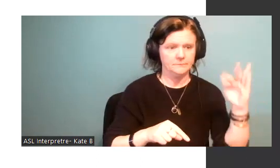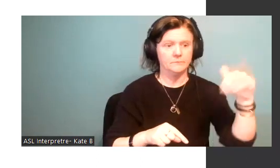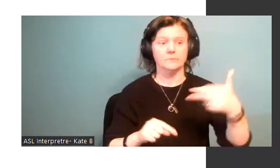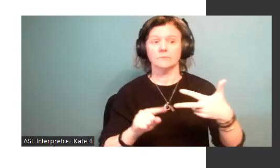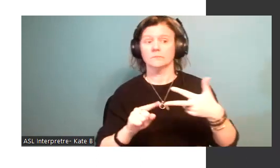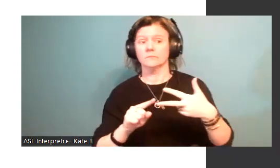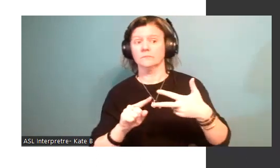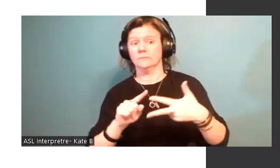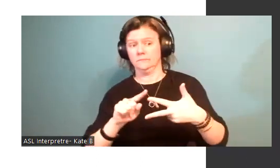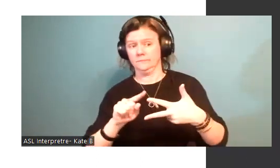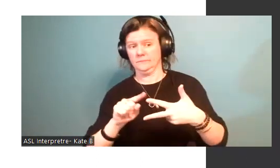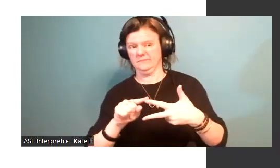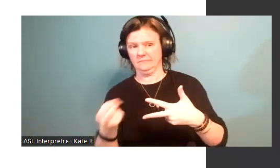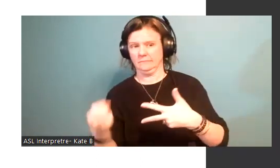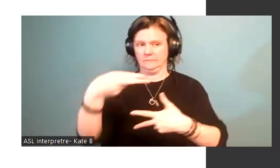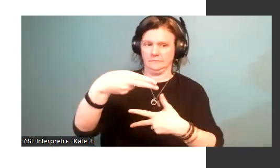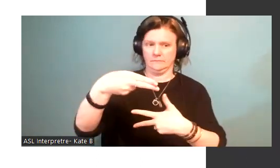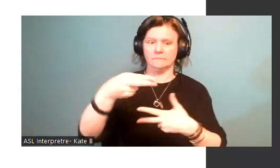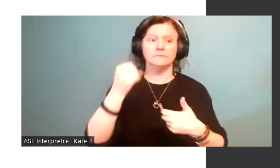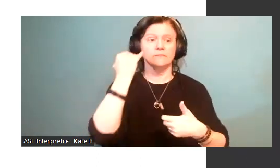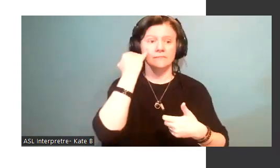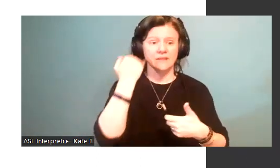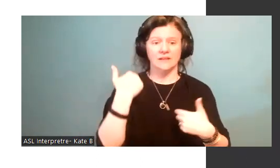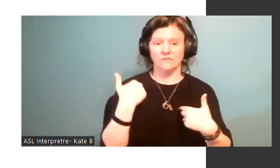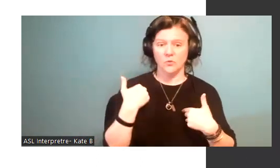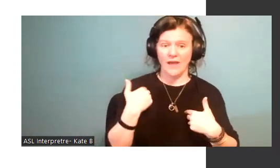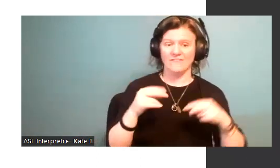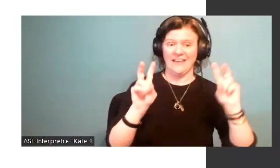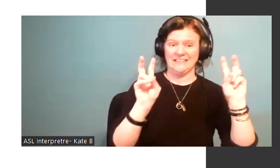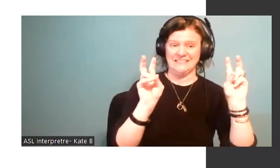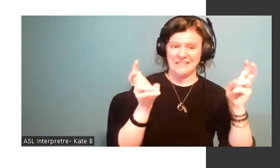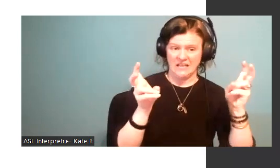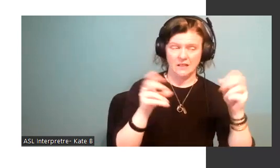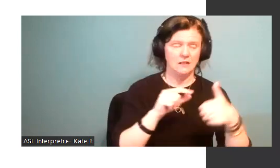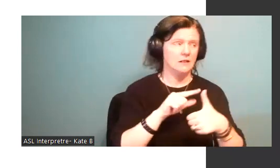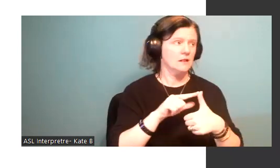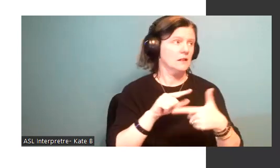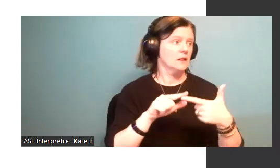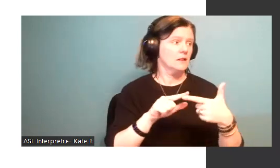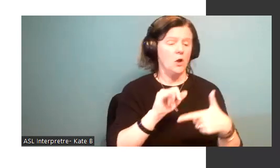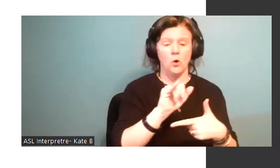things to note about this. ARIA label overwrites